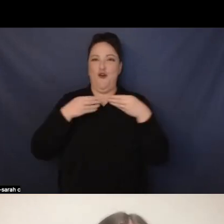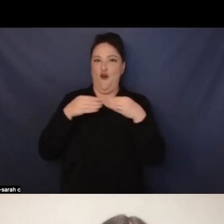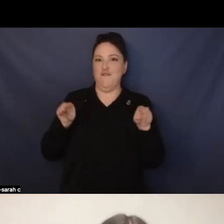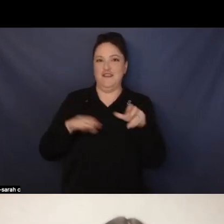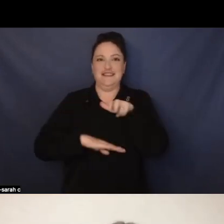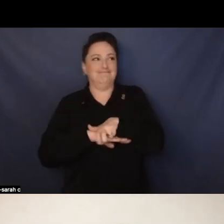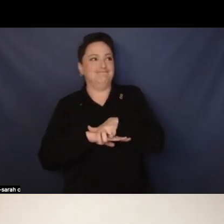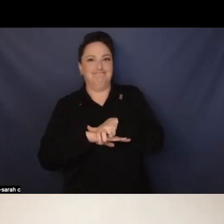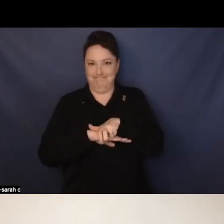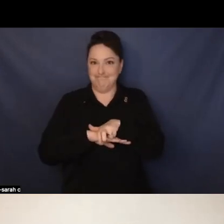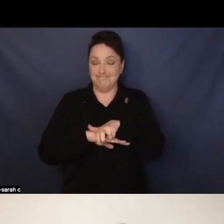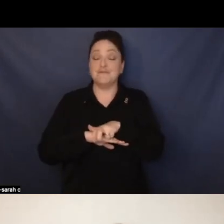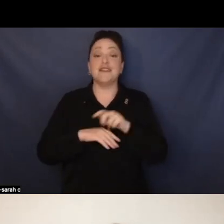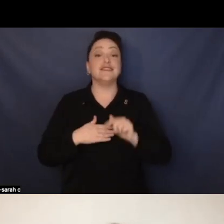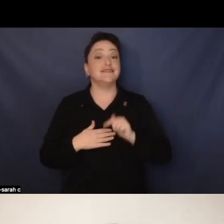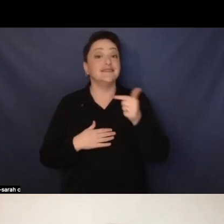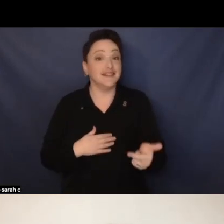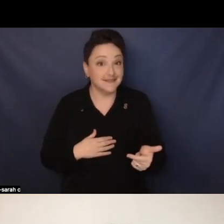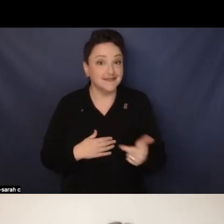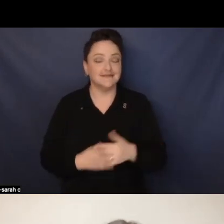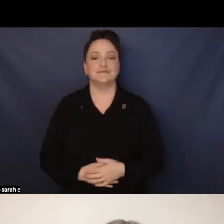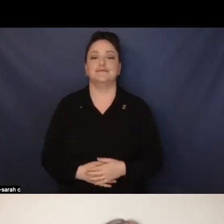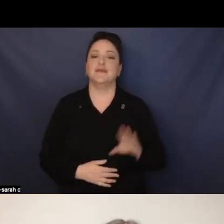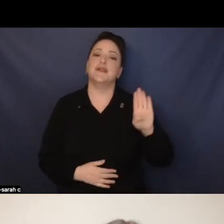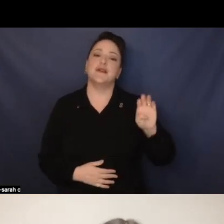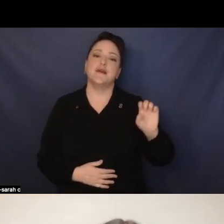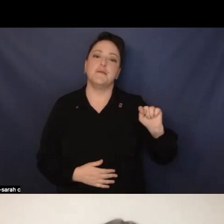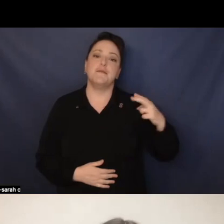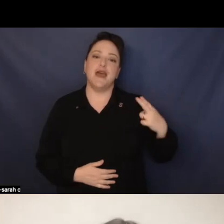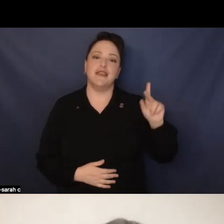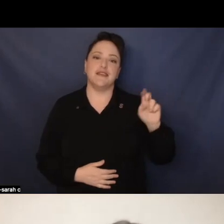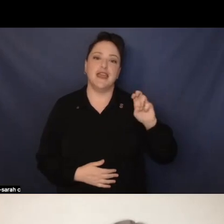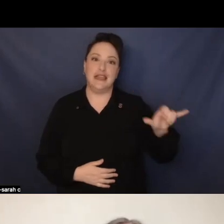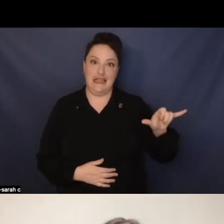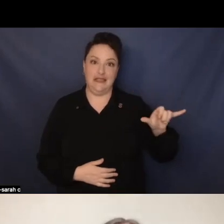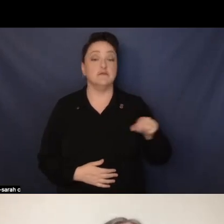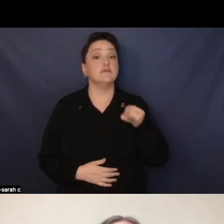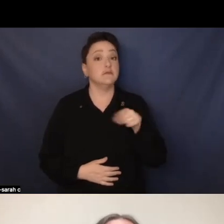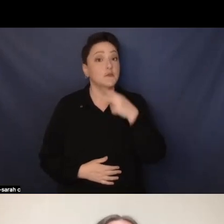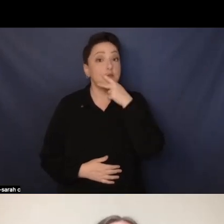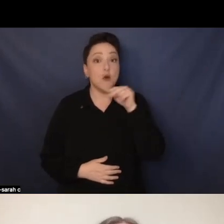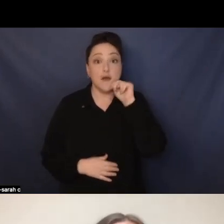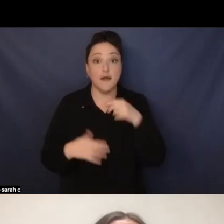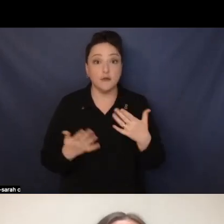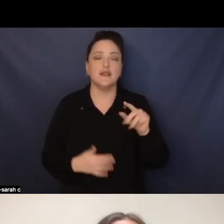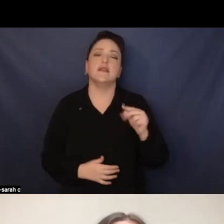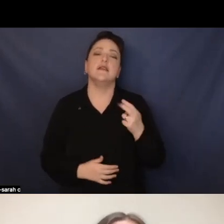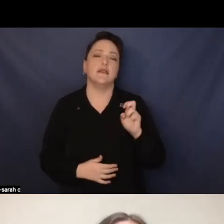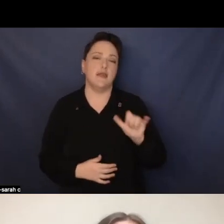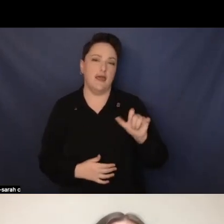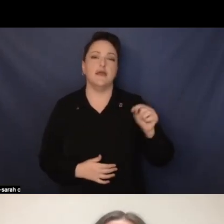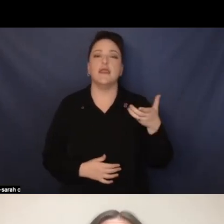Next, our next presenter is Beth Kenny. Beth uses they/them pronouns and a member of Senior